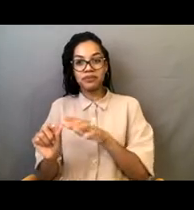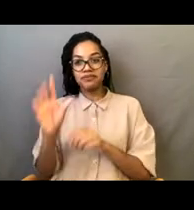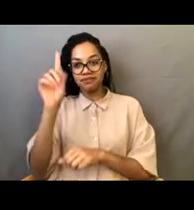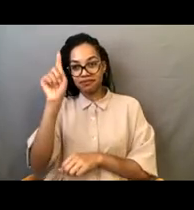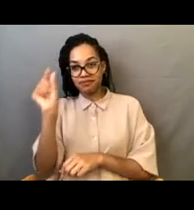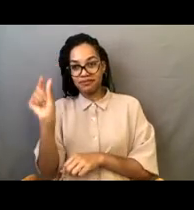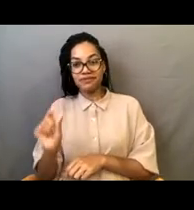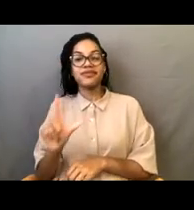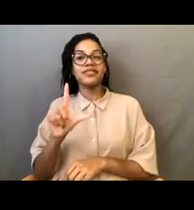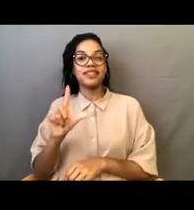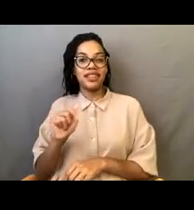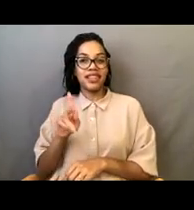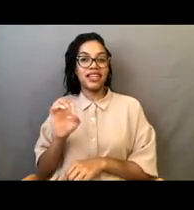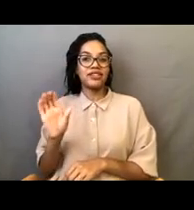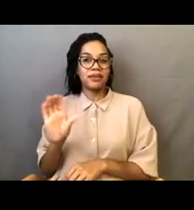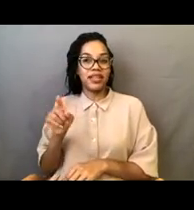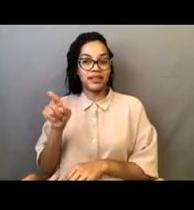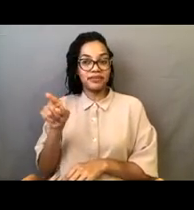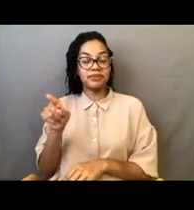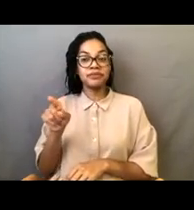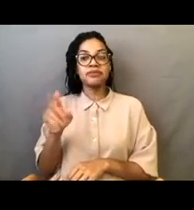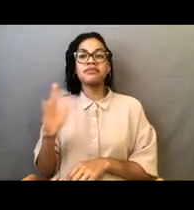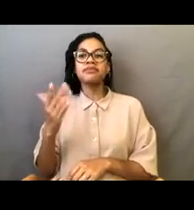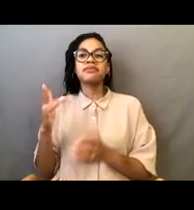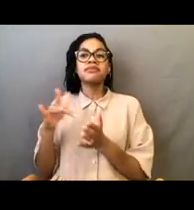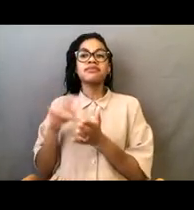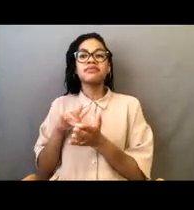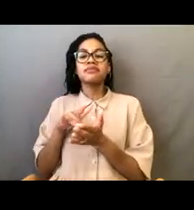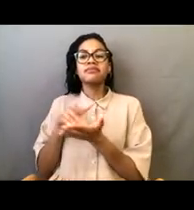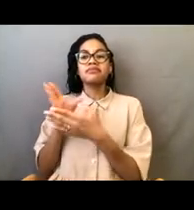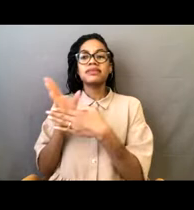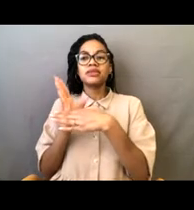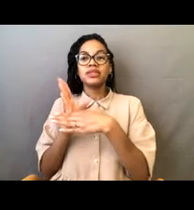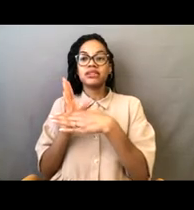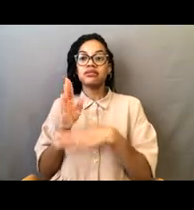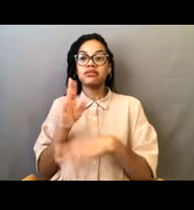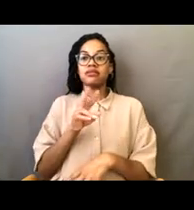it's kind of in between Vermont and upstate New York, and then it is kind of in,